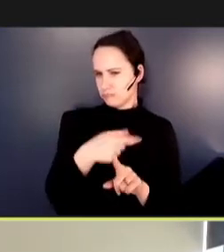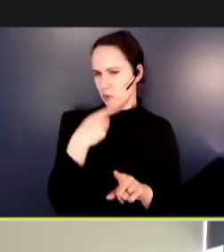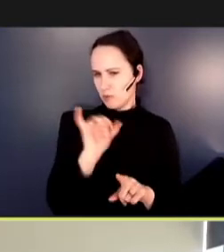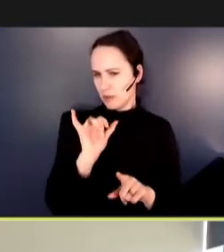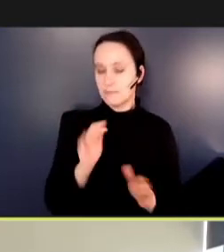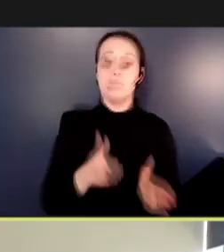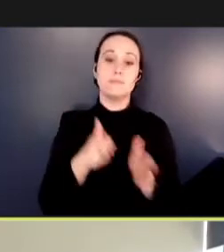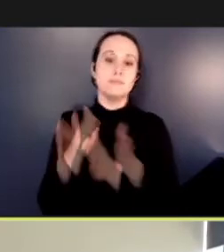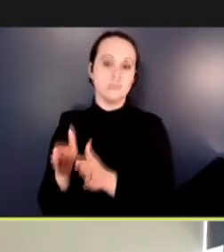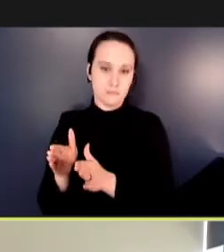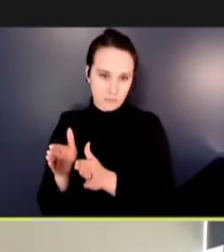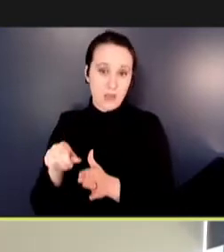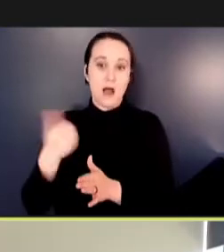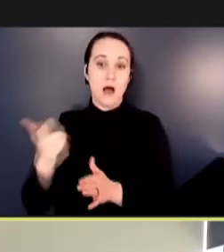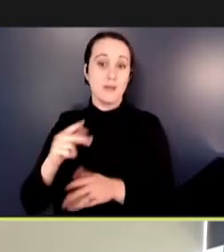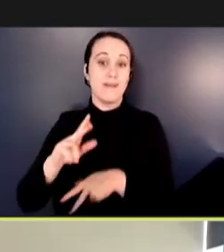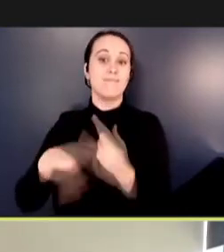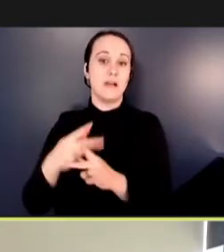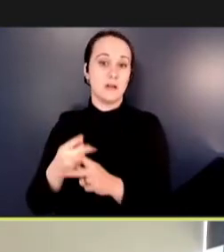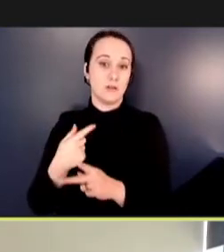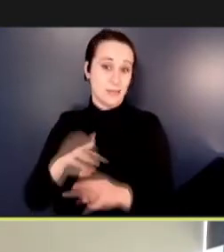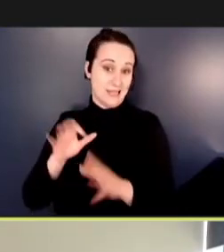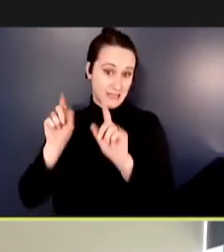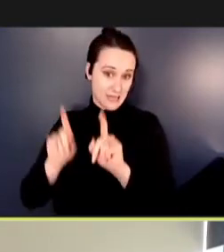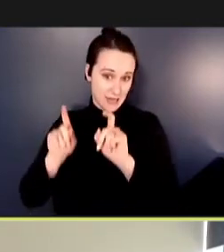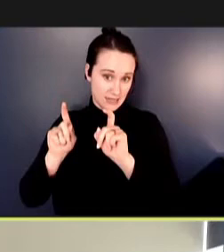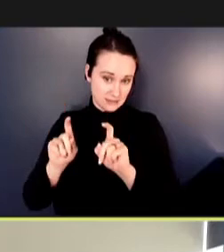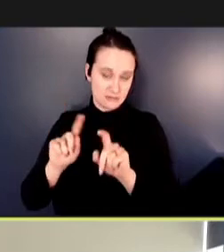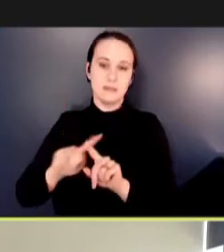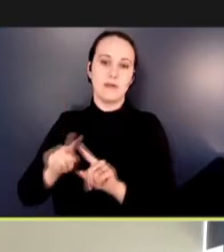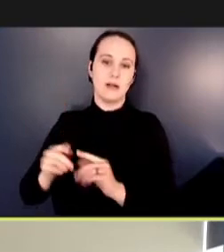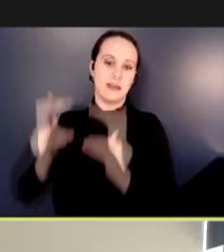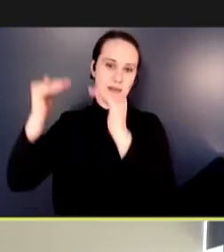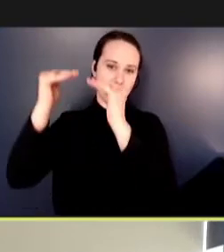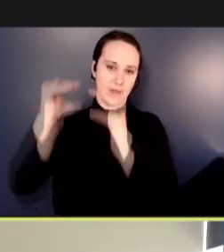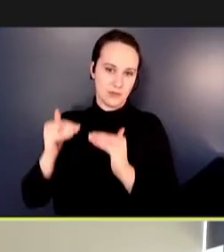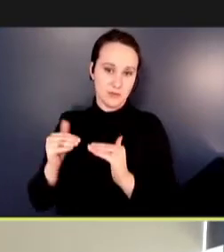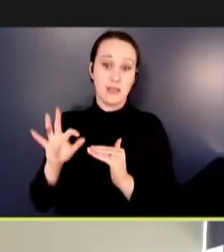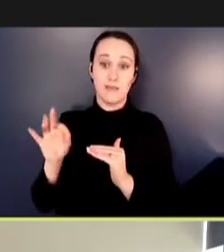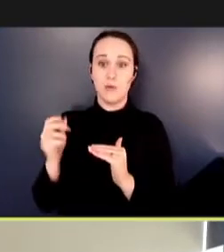could test by several orders of magnitude by moving to this library-based approach.